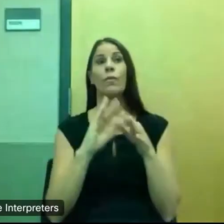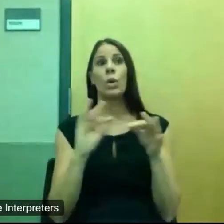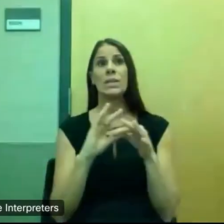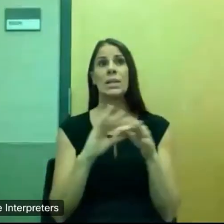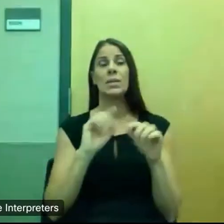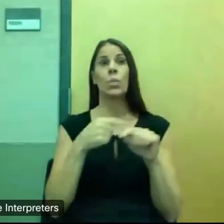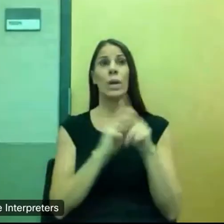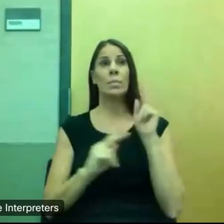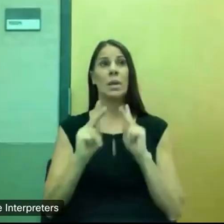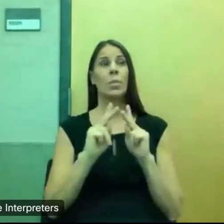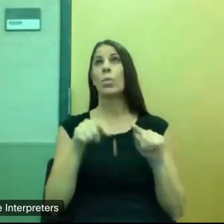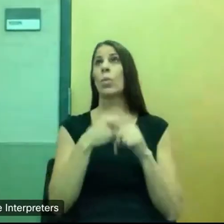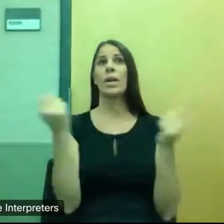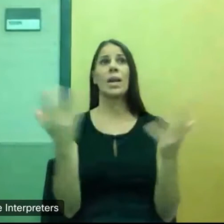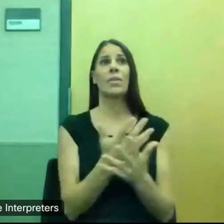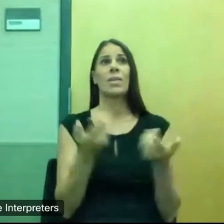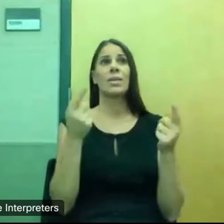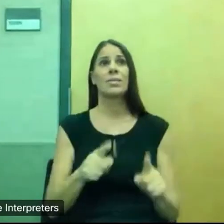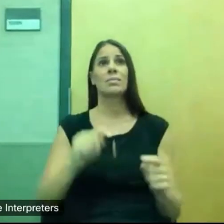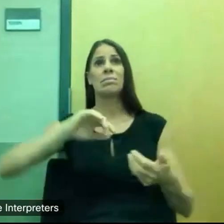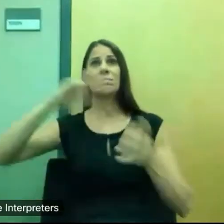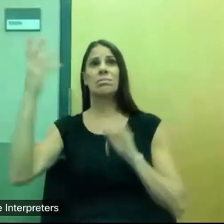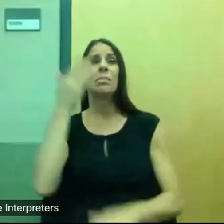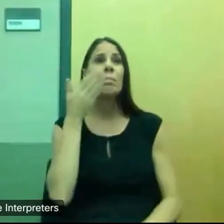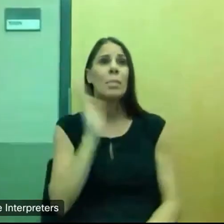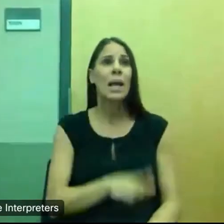going badly. Like, who, who are people turning to to, to